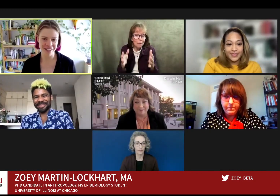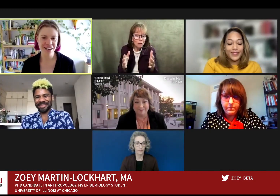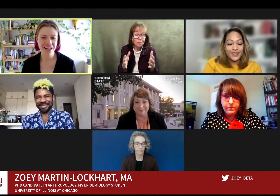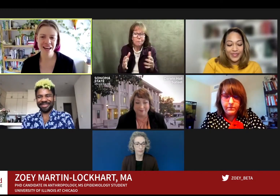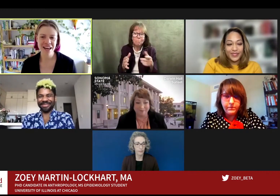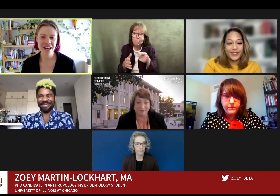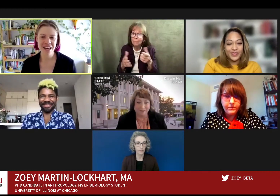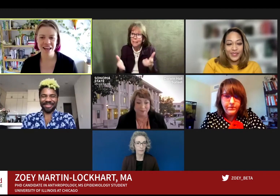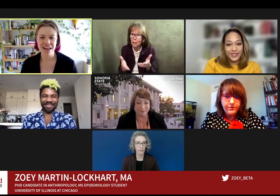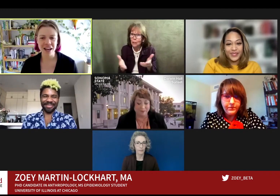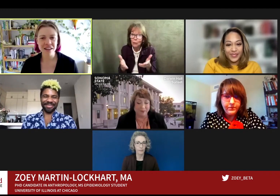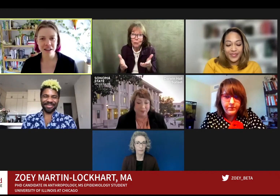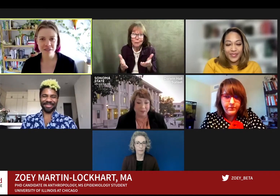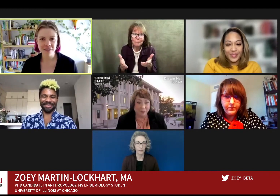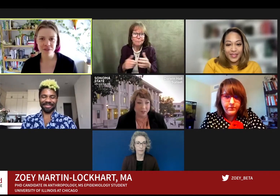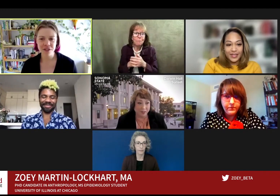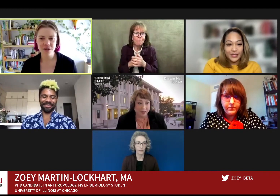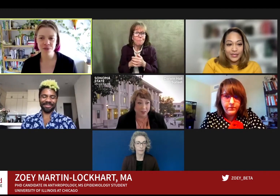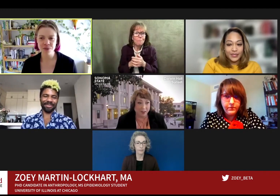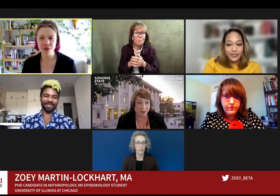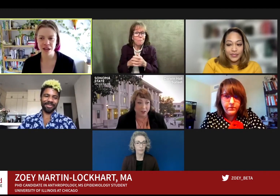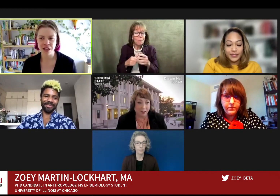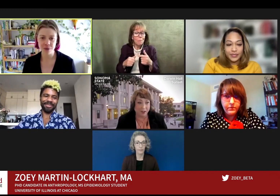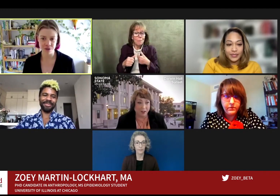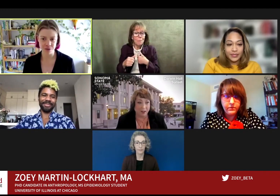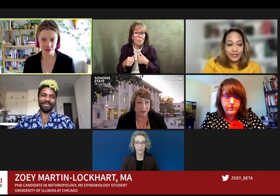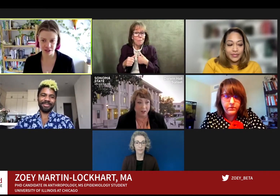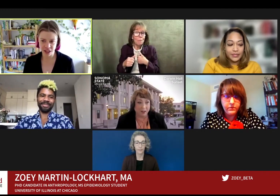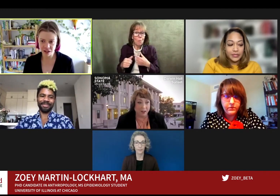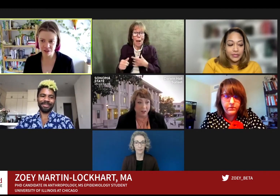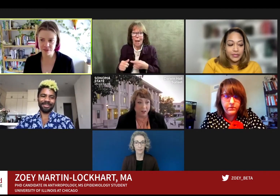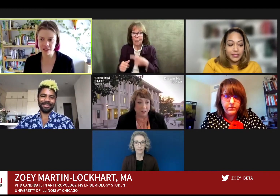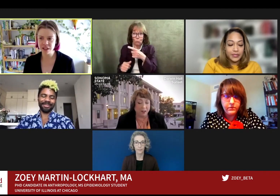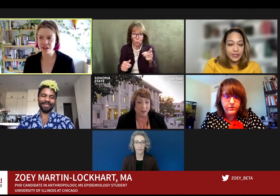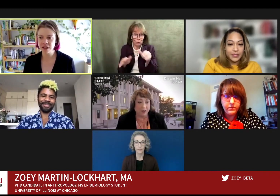and I'd love to have you introduce yourselves.